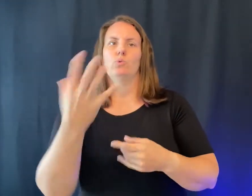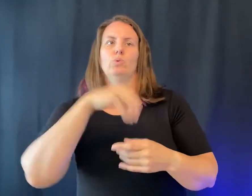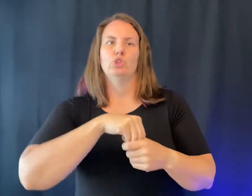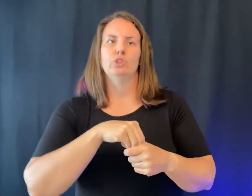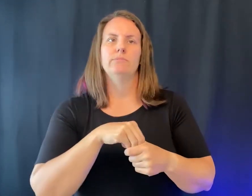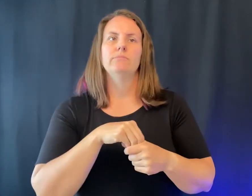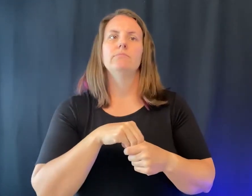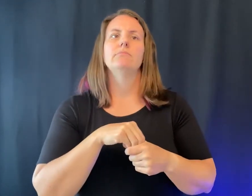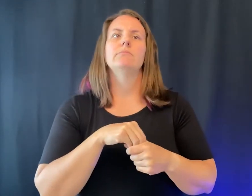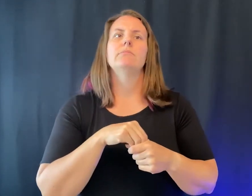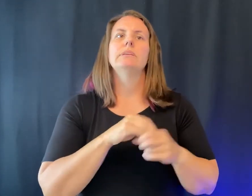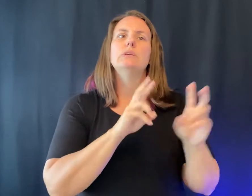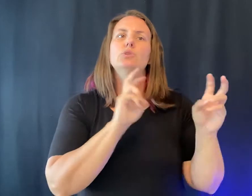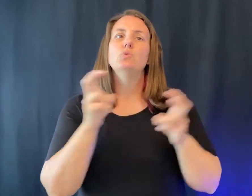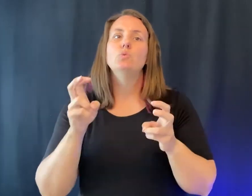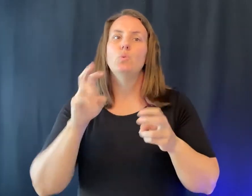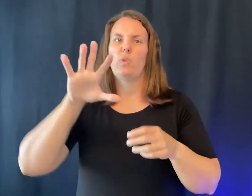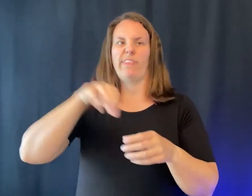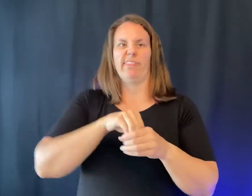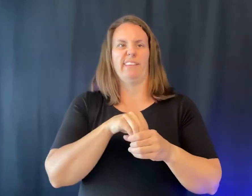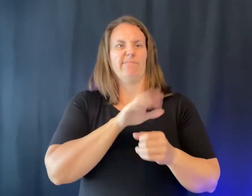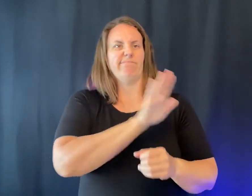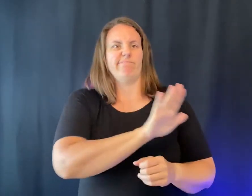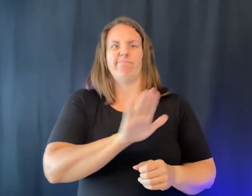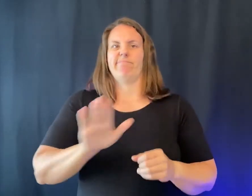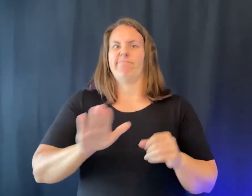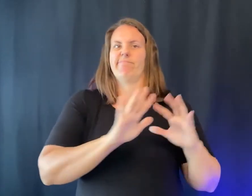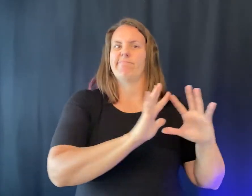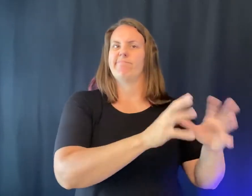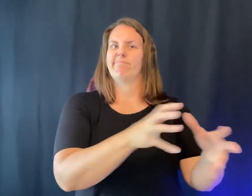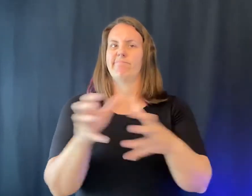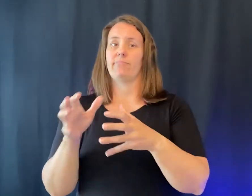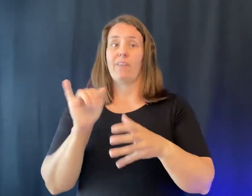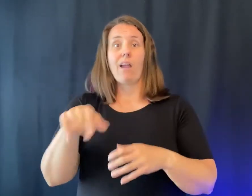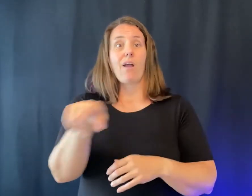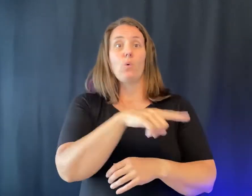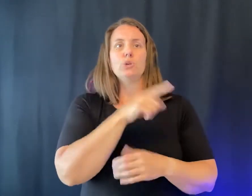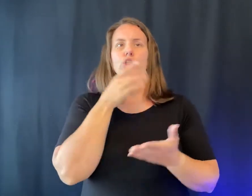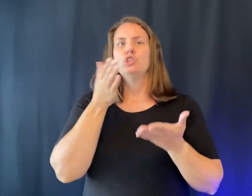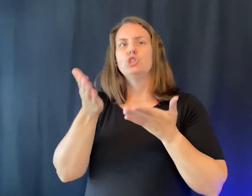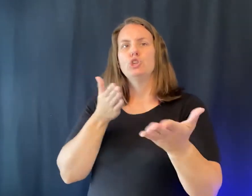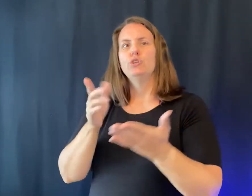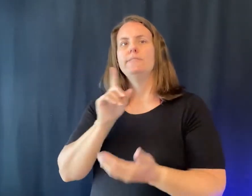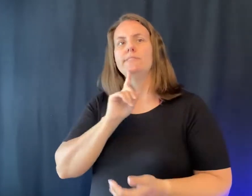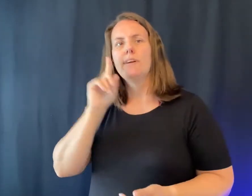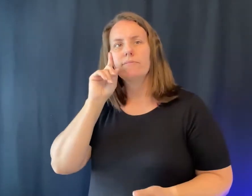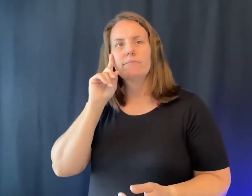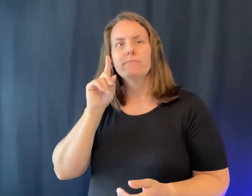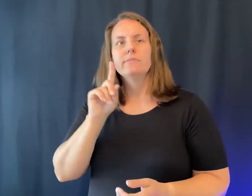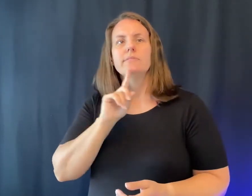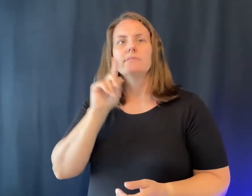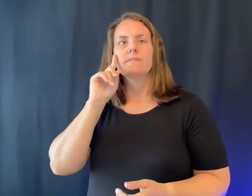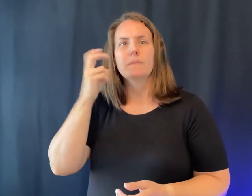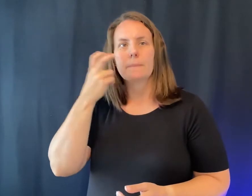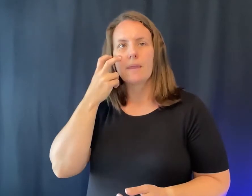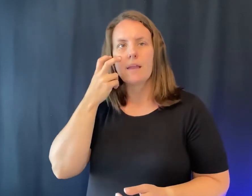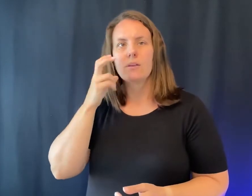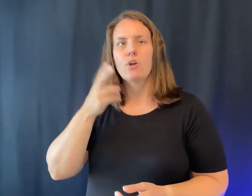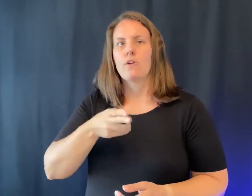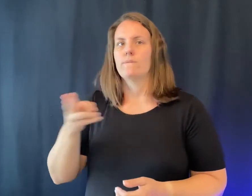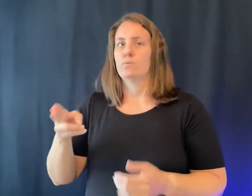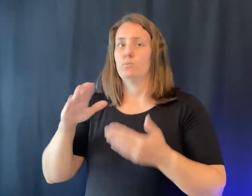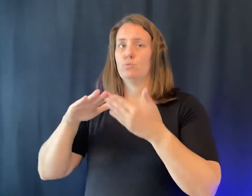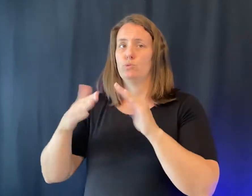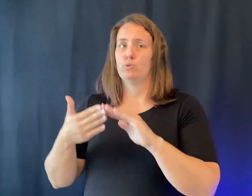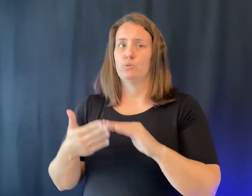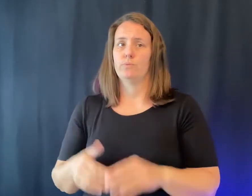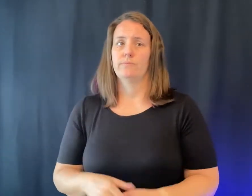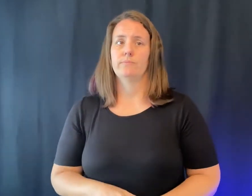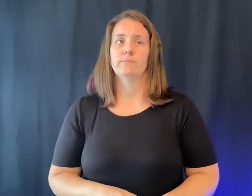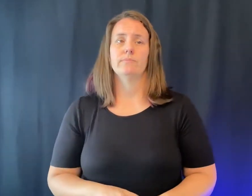and inclusion issues within entities serving deaf, deaf-blind, and hard of hearing communities.